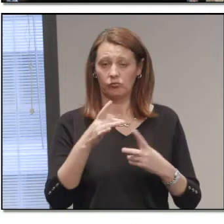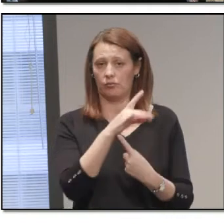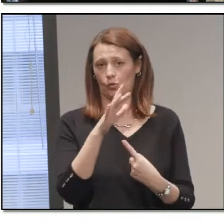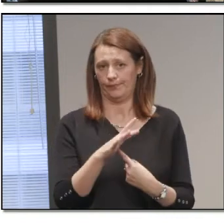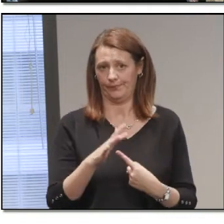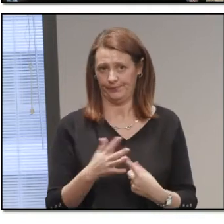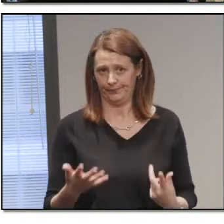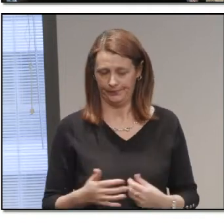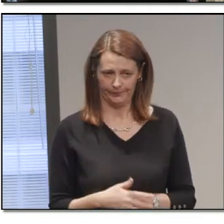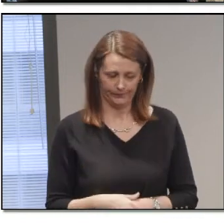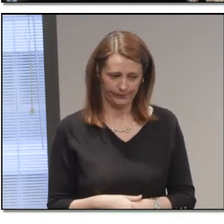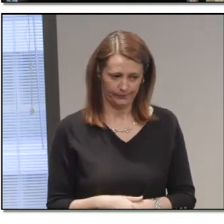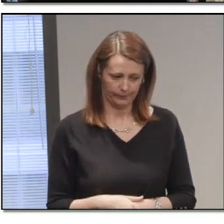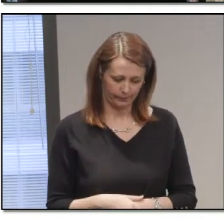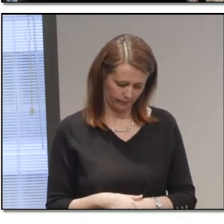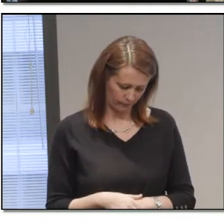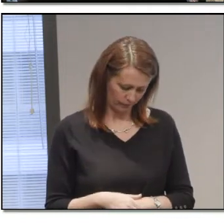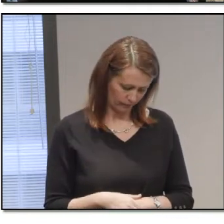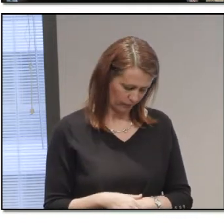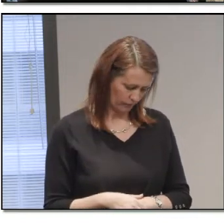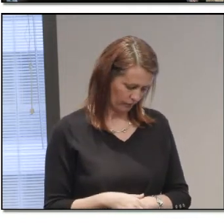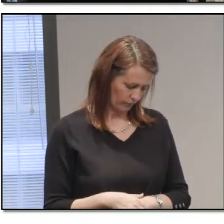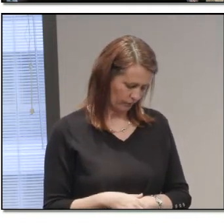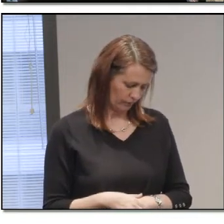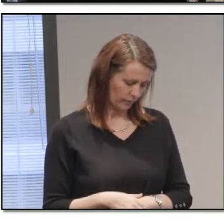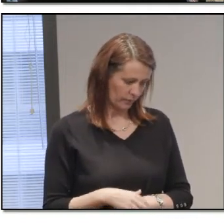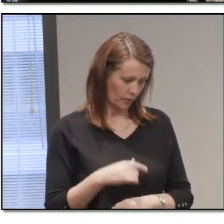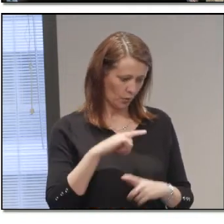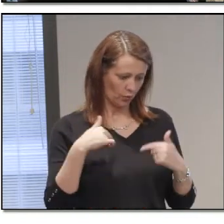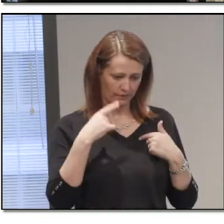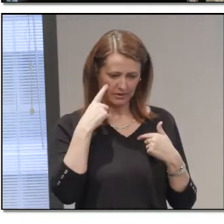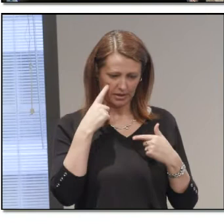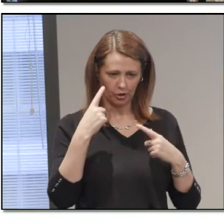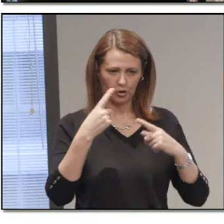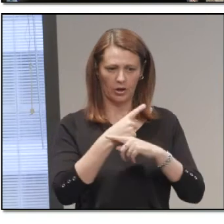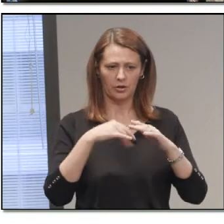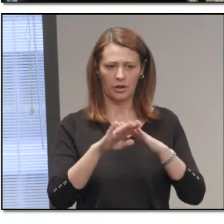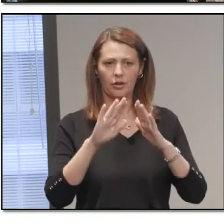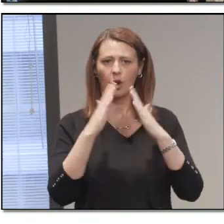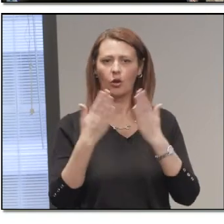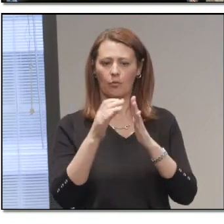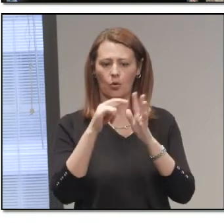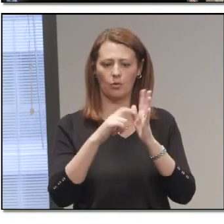We've seen a pattern, a change in the global pattern of disease over the last 30, 40 years.